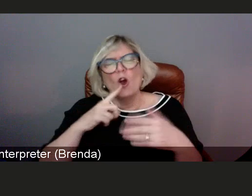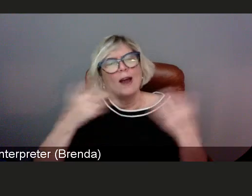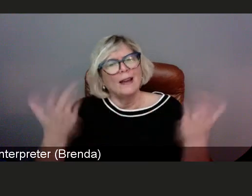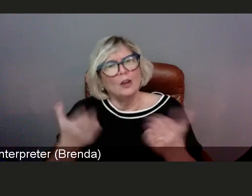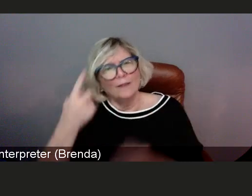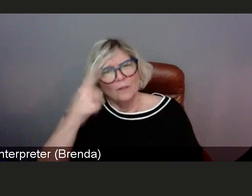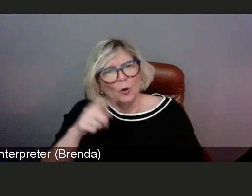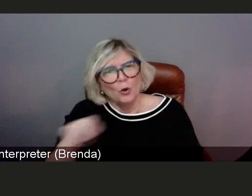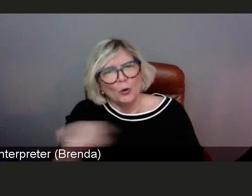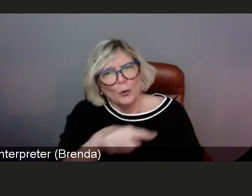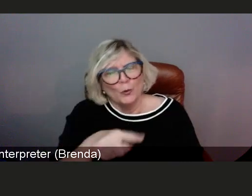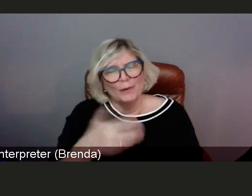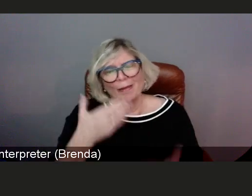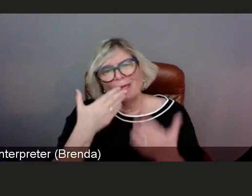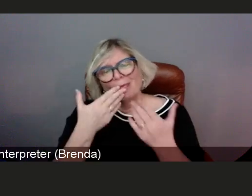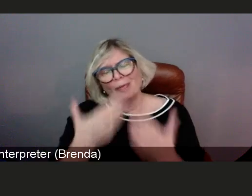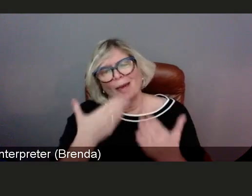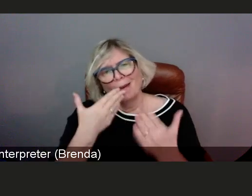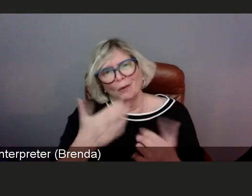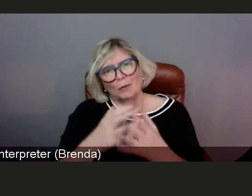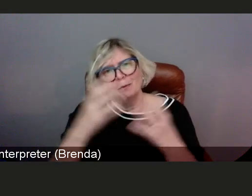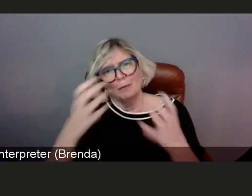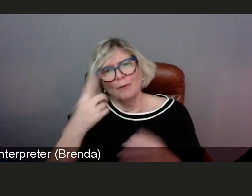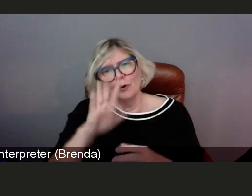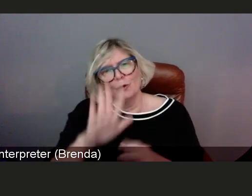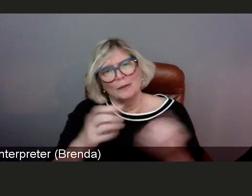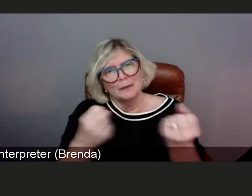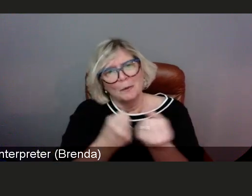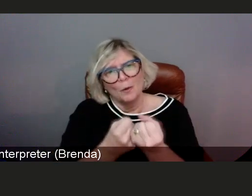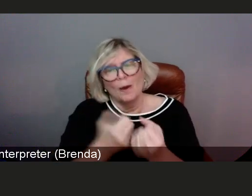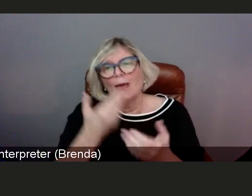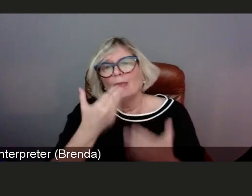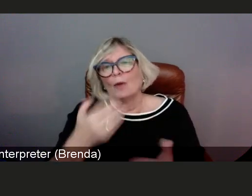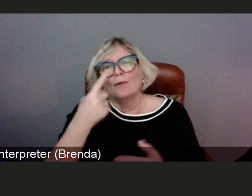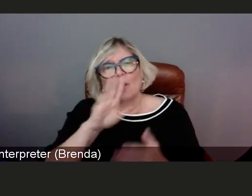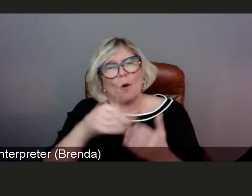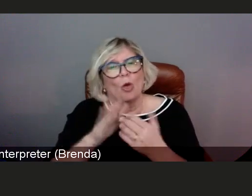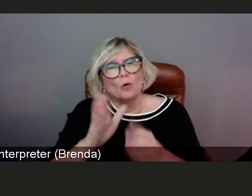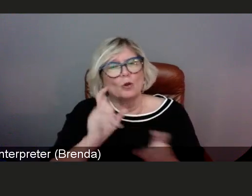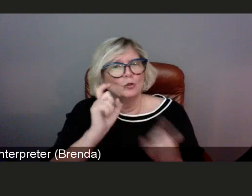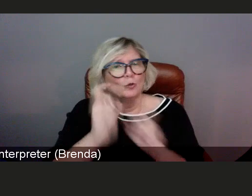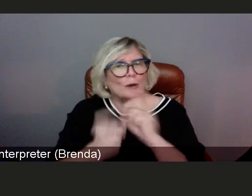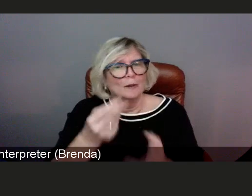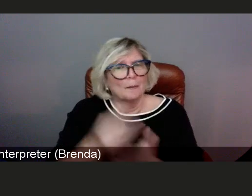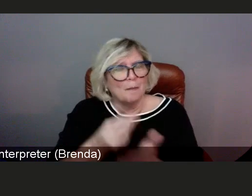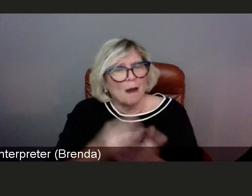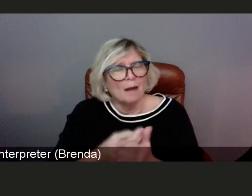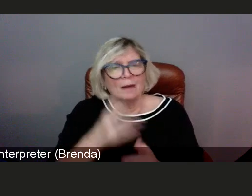Thank you so much for your support. Thank you for all your donations. Thank you for supporting our medical foundation